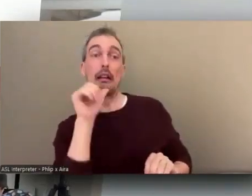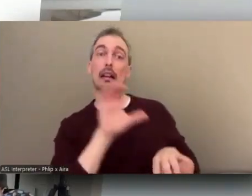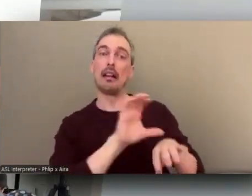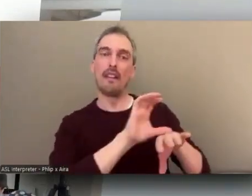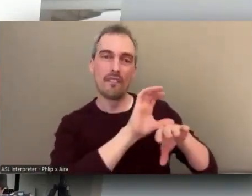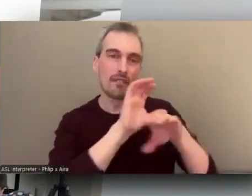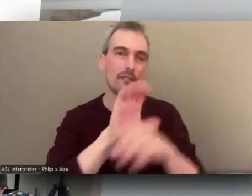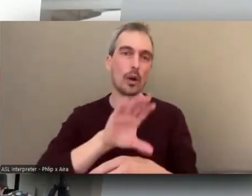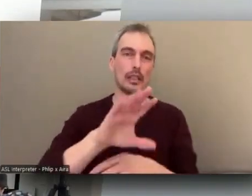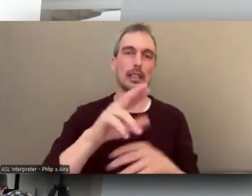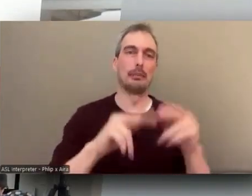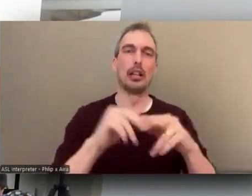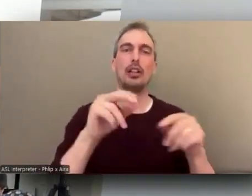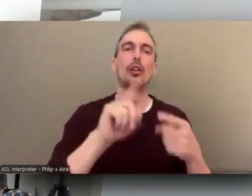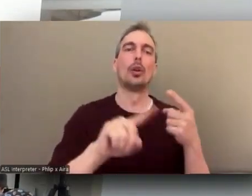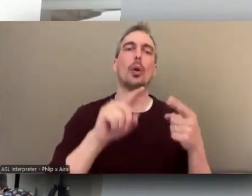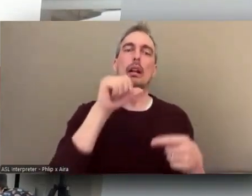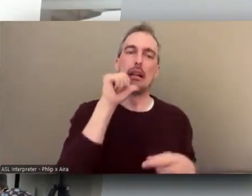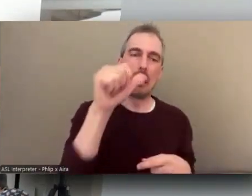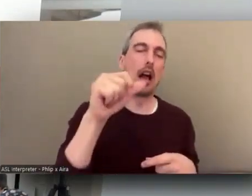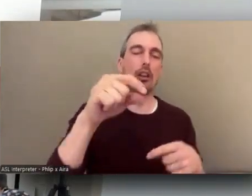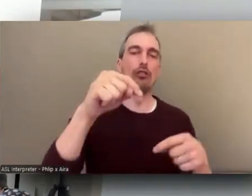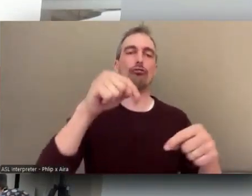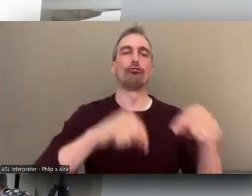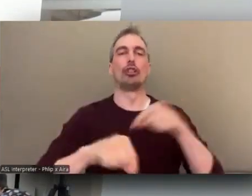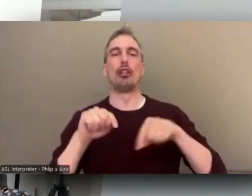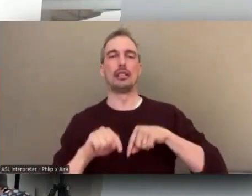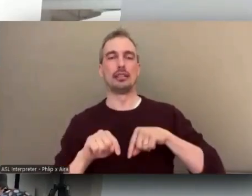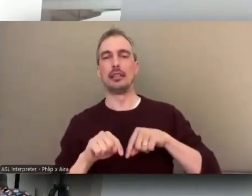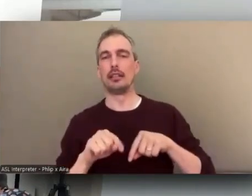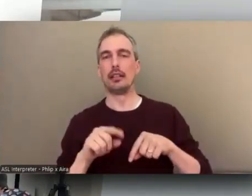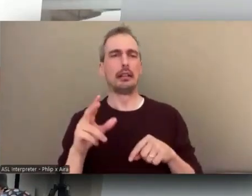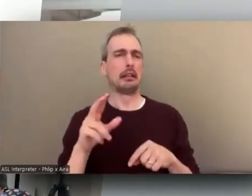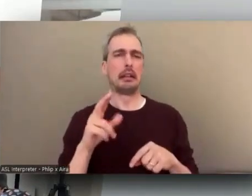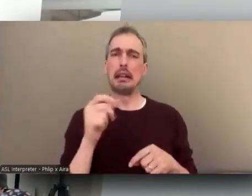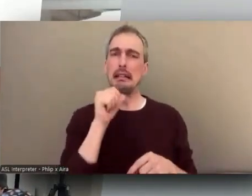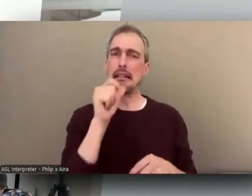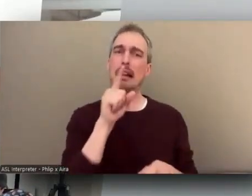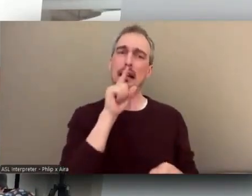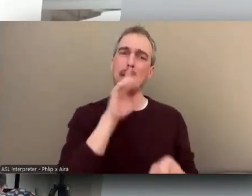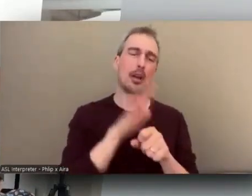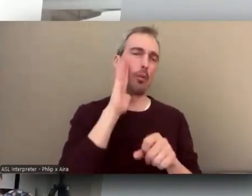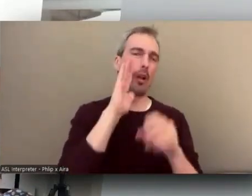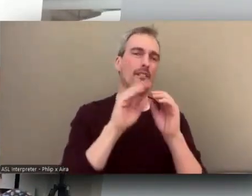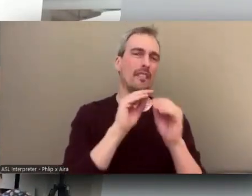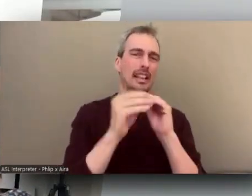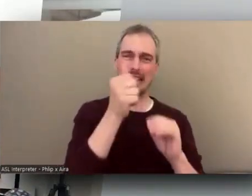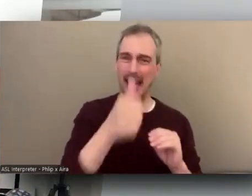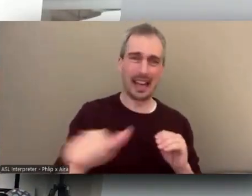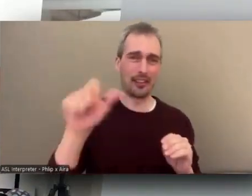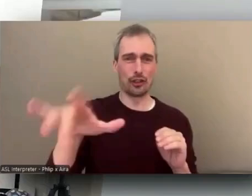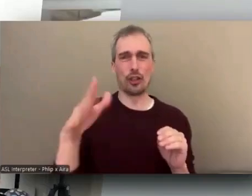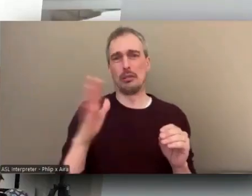So he's actually getting 36% without committing to fixing anything. It's just an observation. You know...